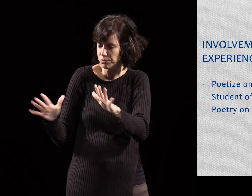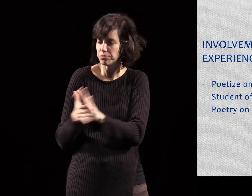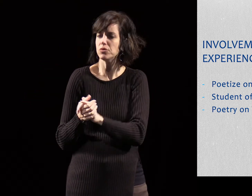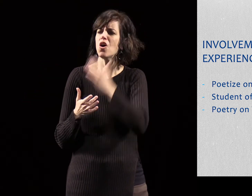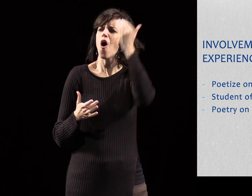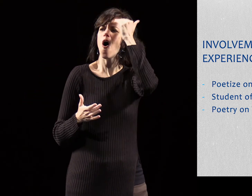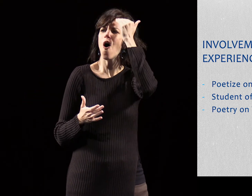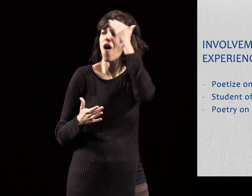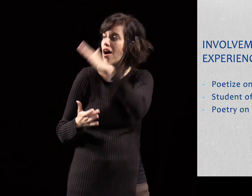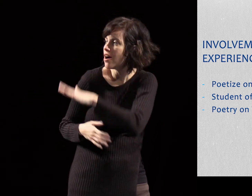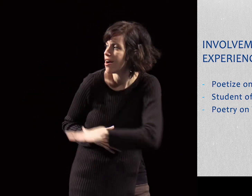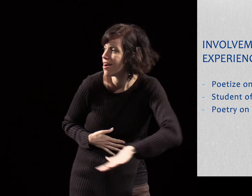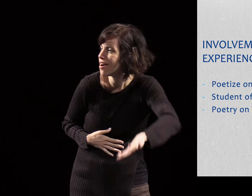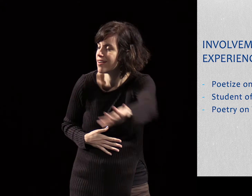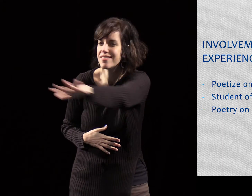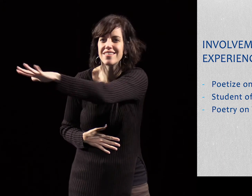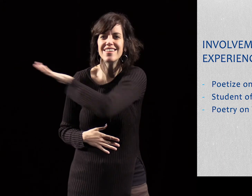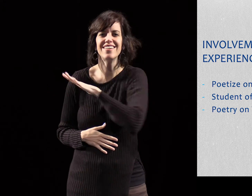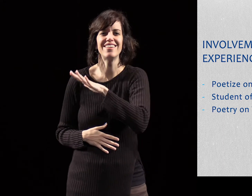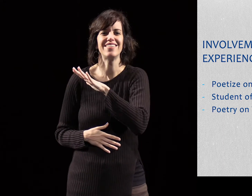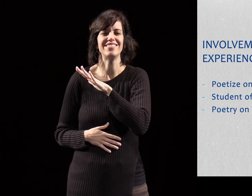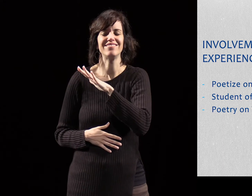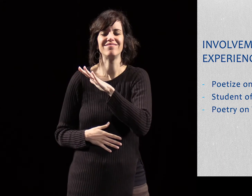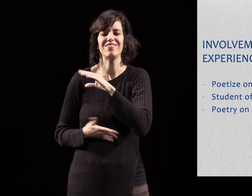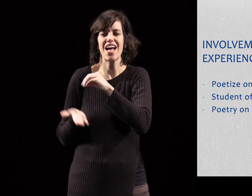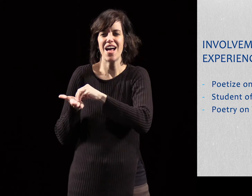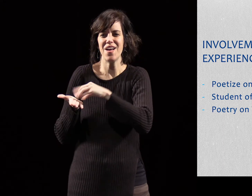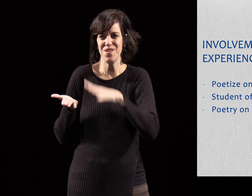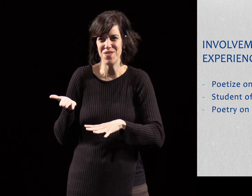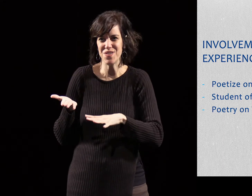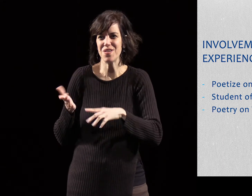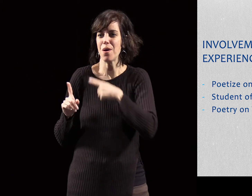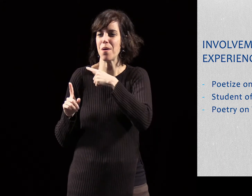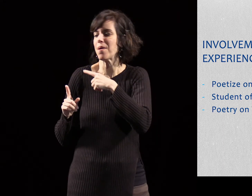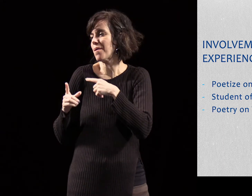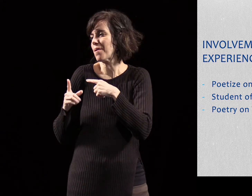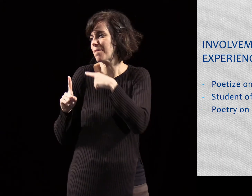So again, when I was a student there,